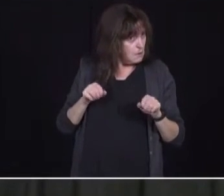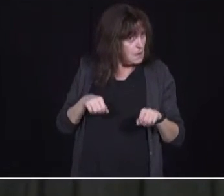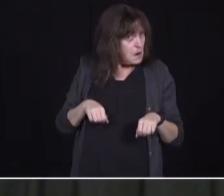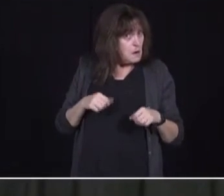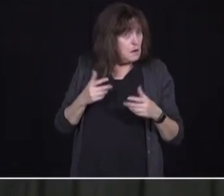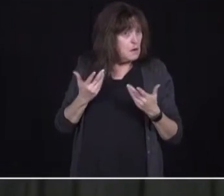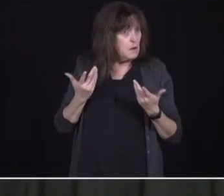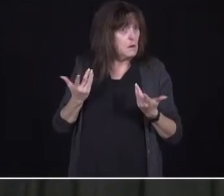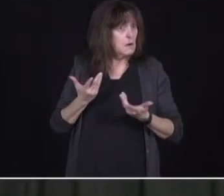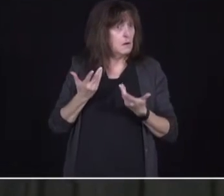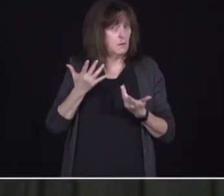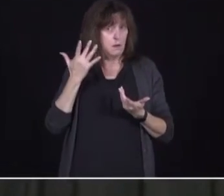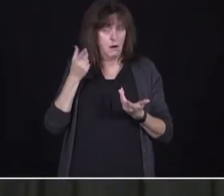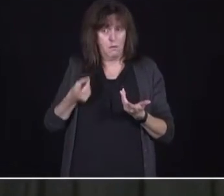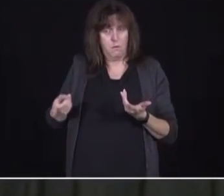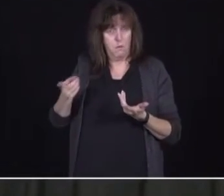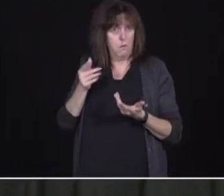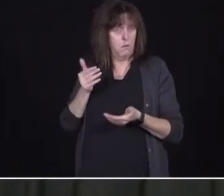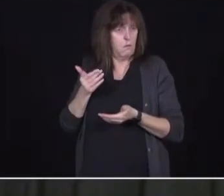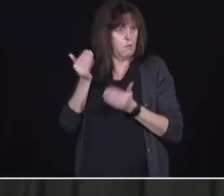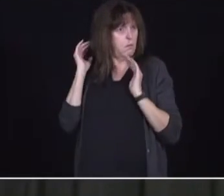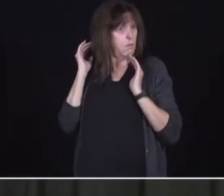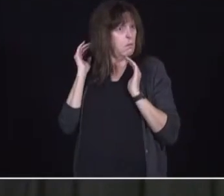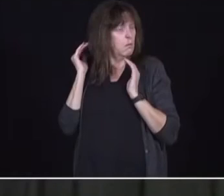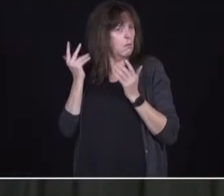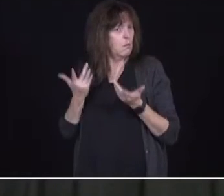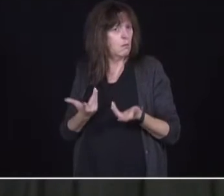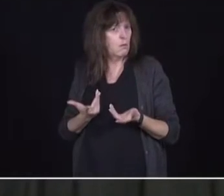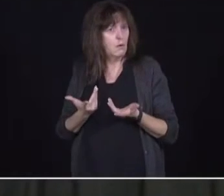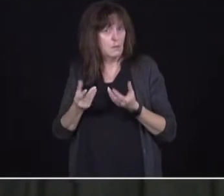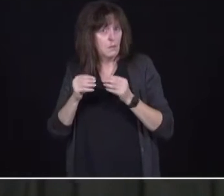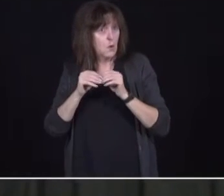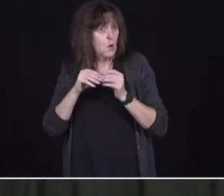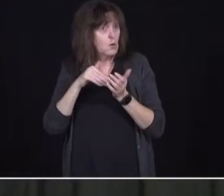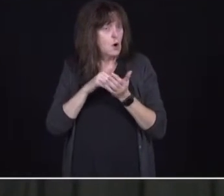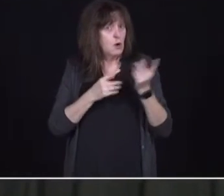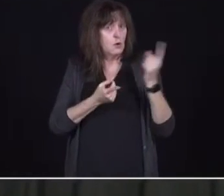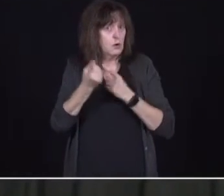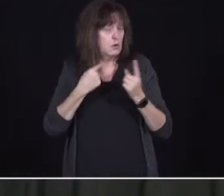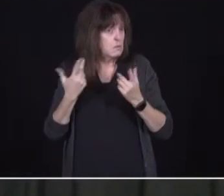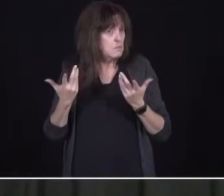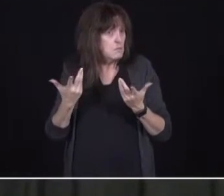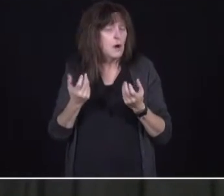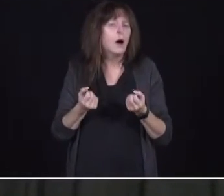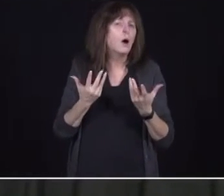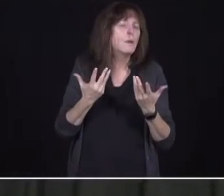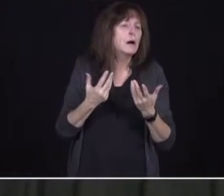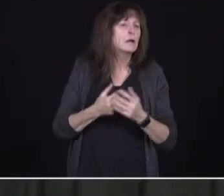different doctors on the staff side fthat's going to happen and if that's a possibility.